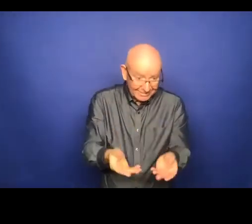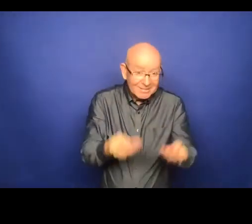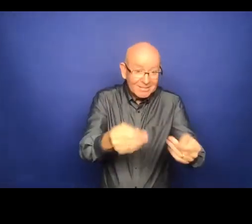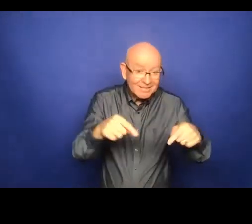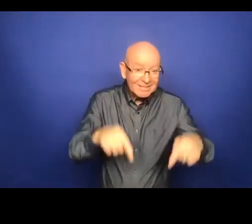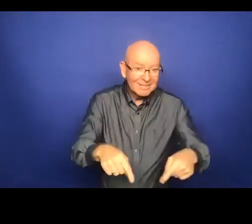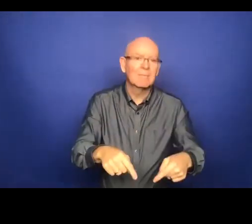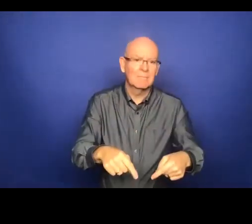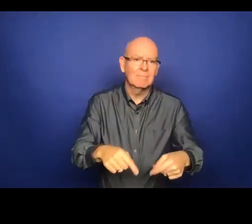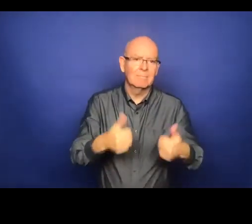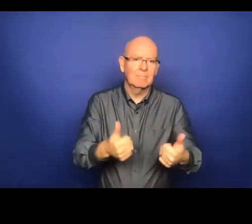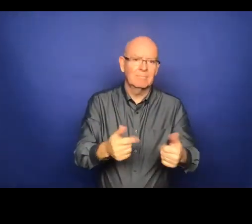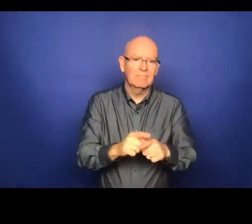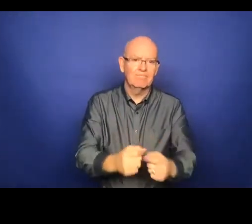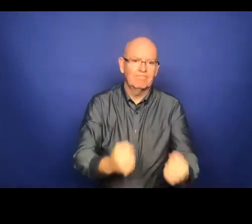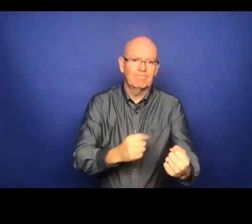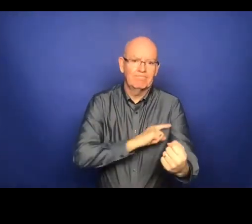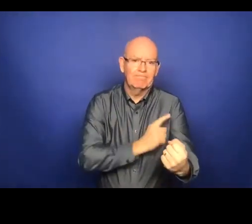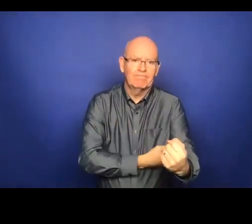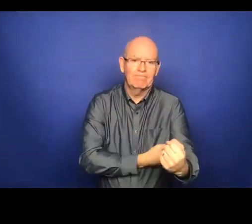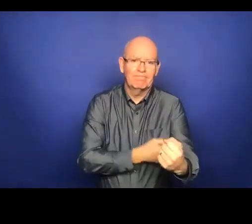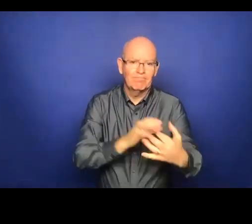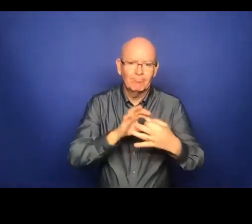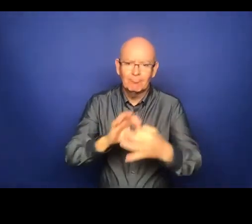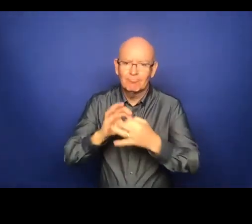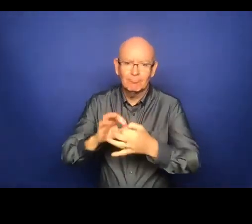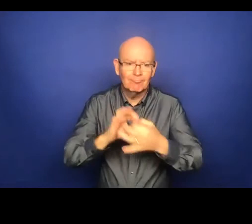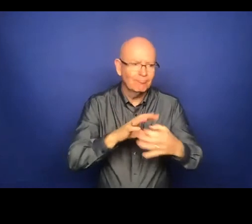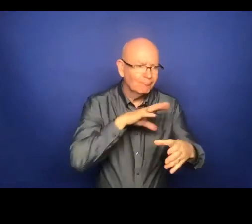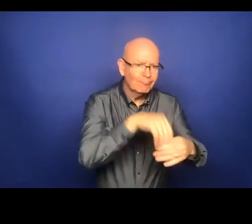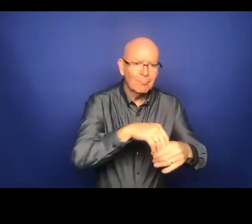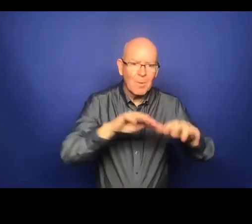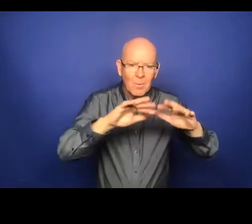engage in global, national and sub national discussions around data